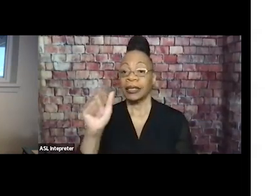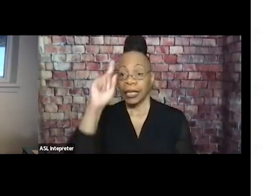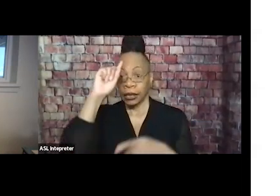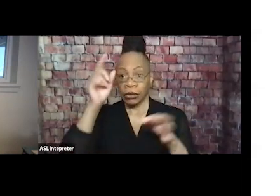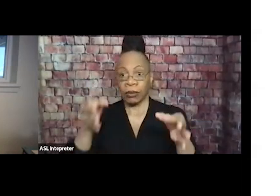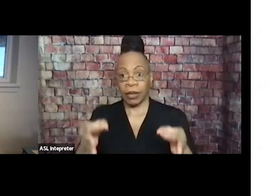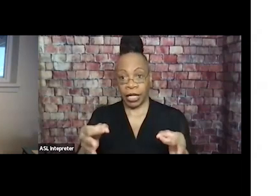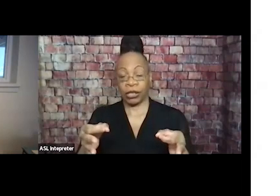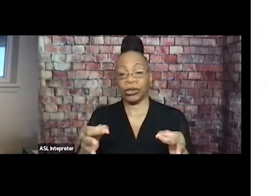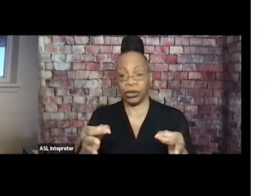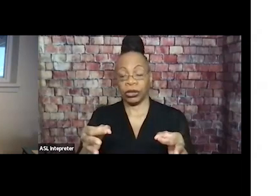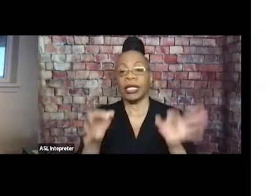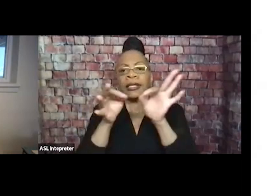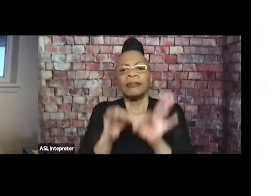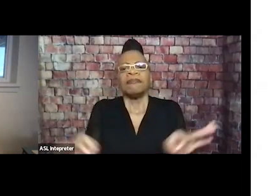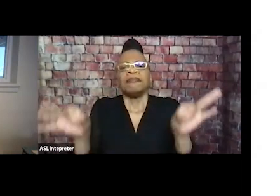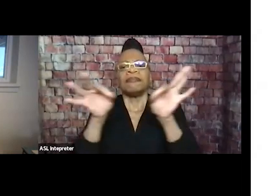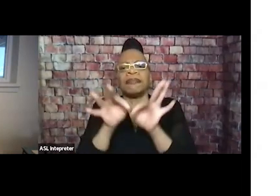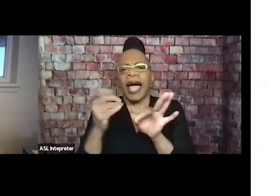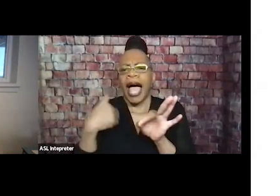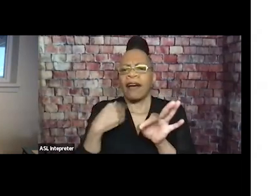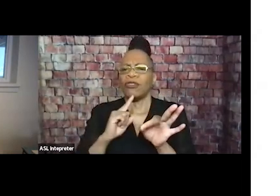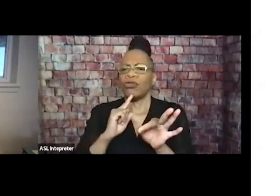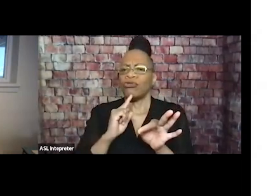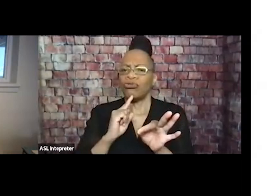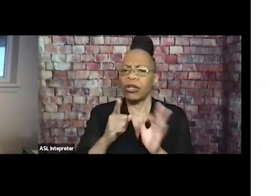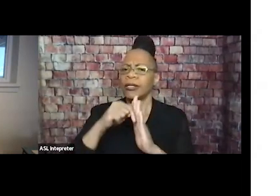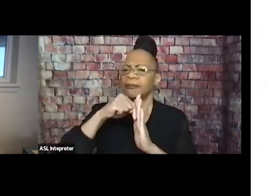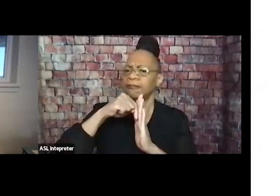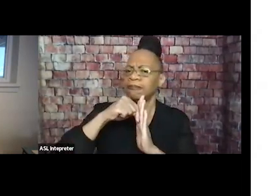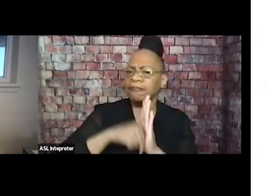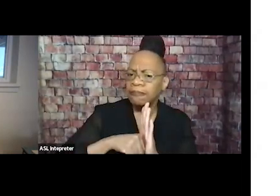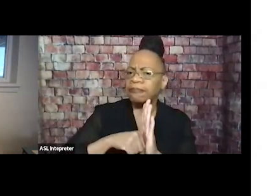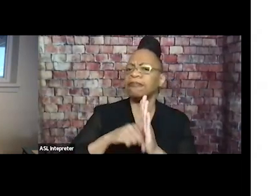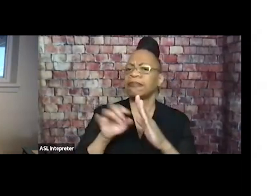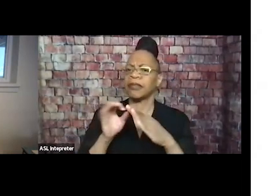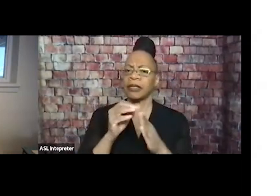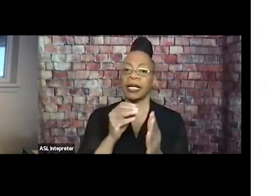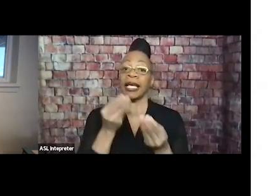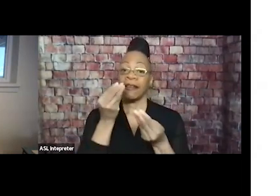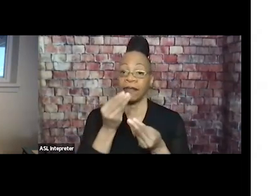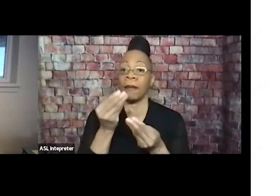So it is so important to have a really robust functional history section or functional information section rather